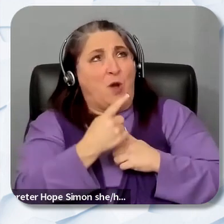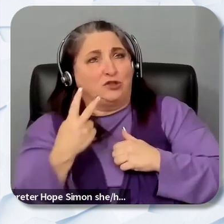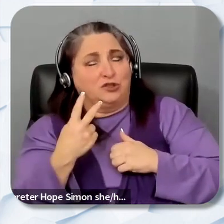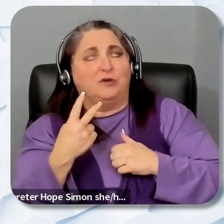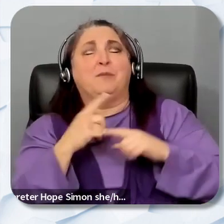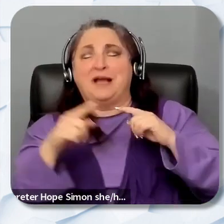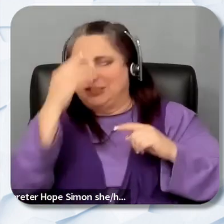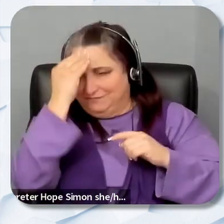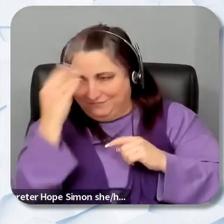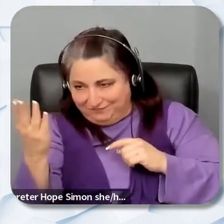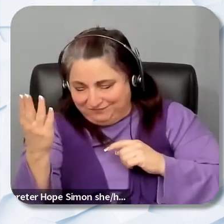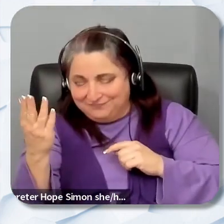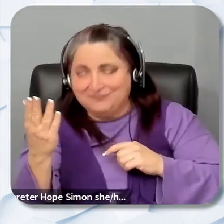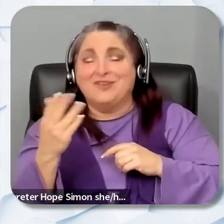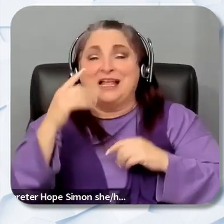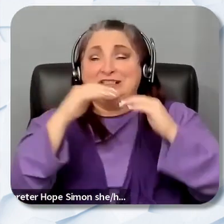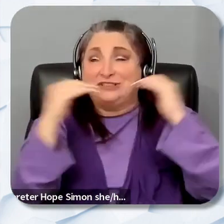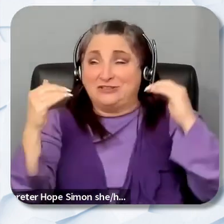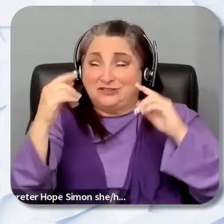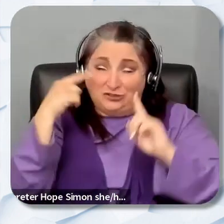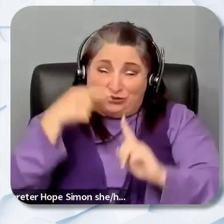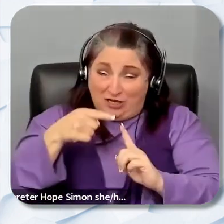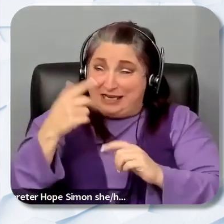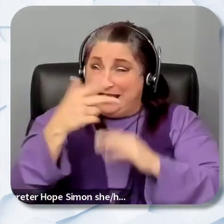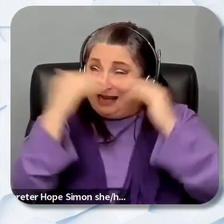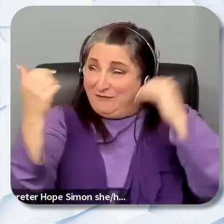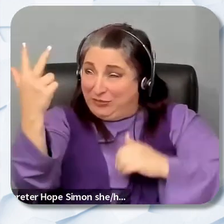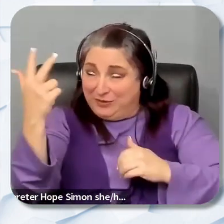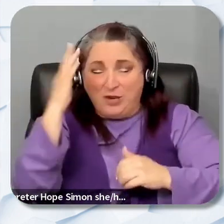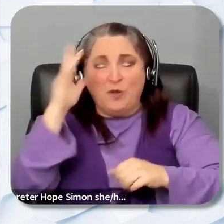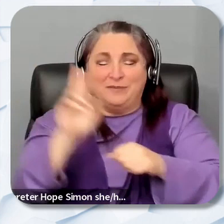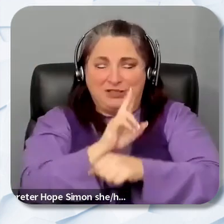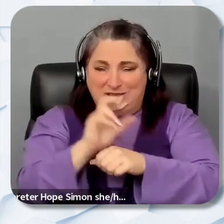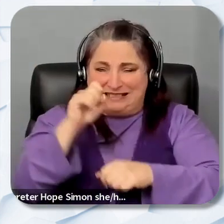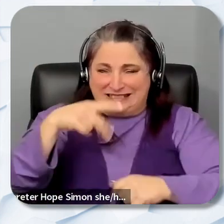just for your information, Targeted Level 3 is using Stepwell to submit some other activities